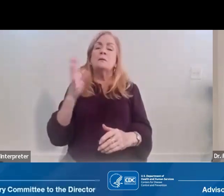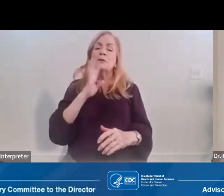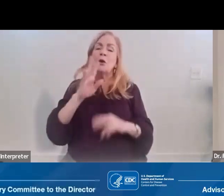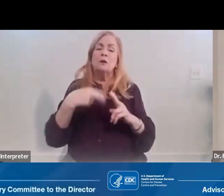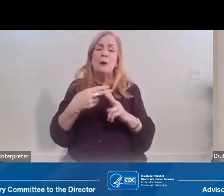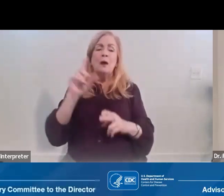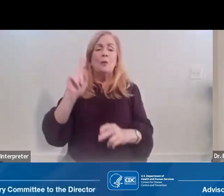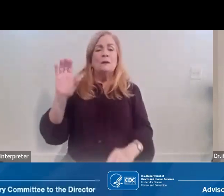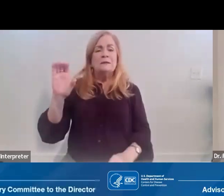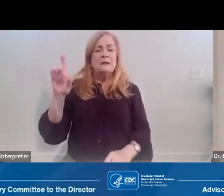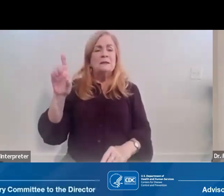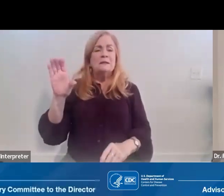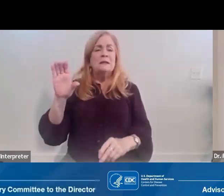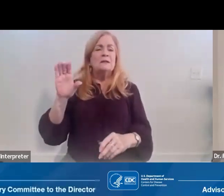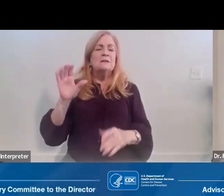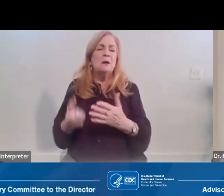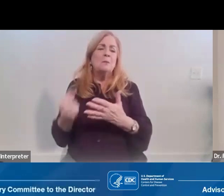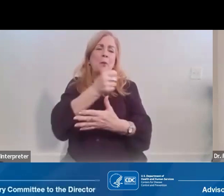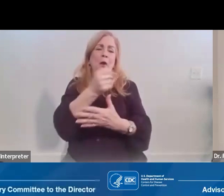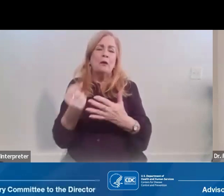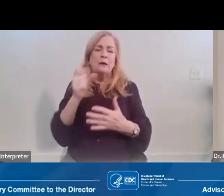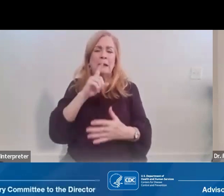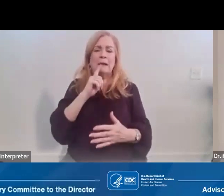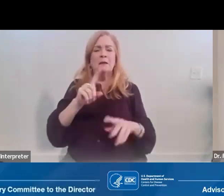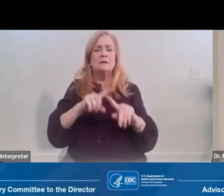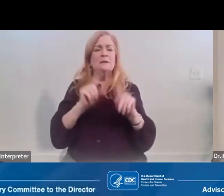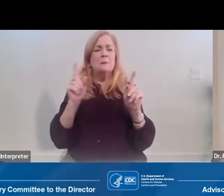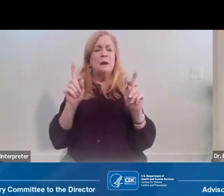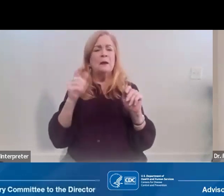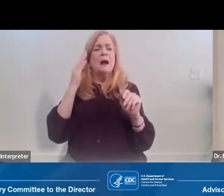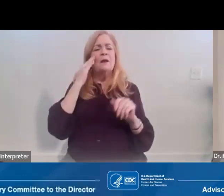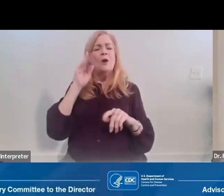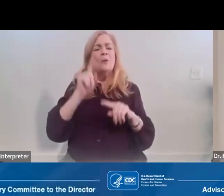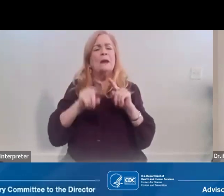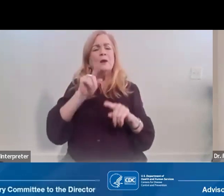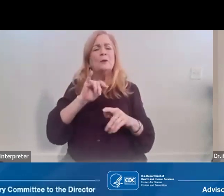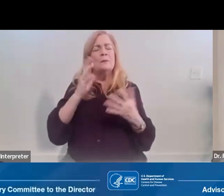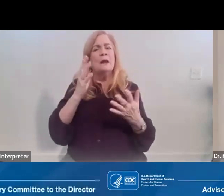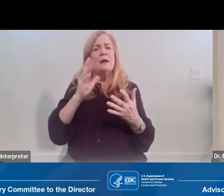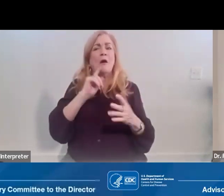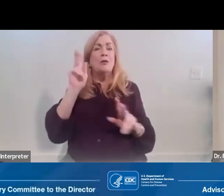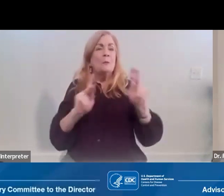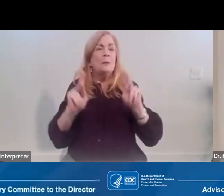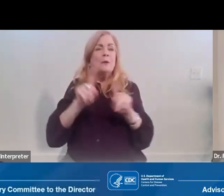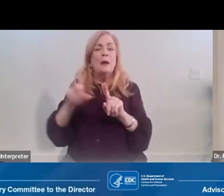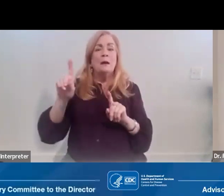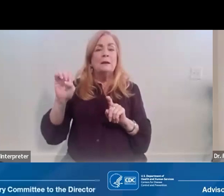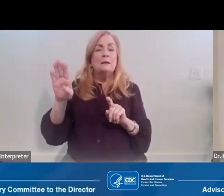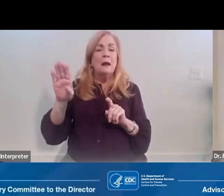And I'm wondering, but Deb can't do that for all issues within CDC. Are there people like Deb who are thinking across the organization